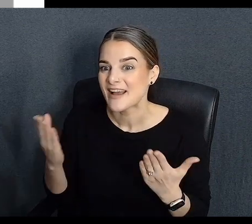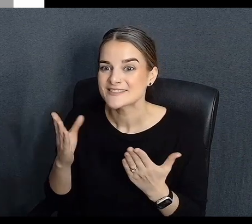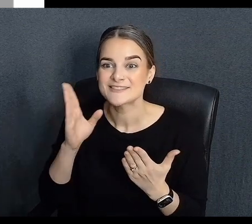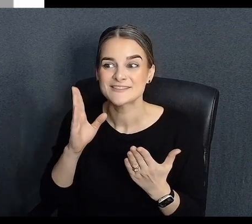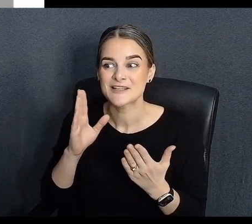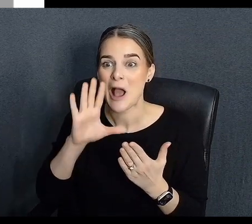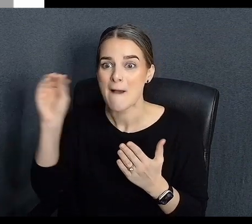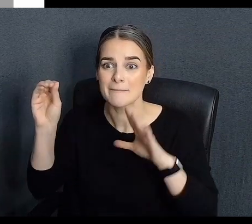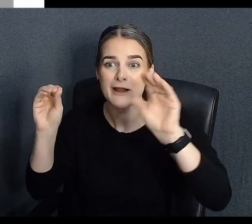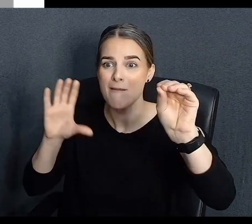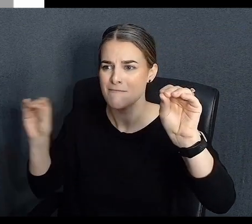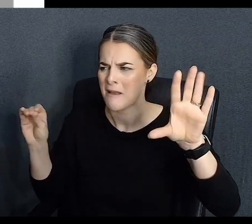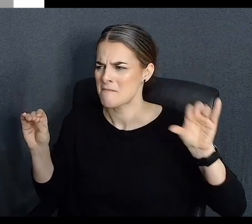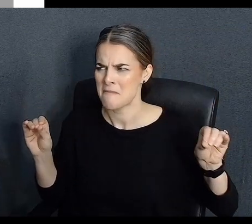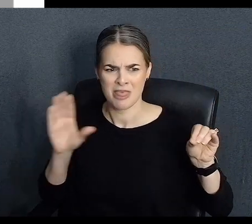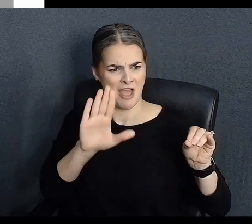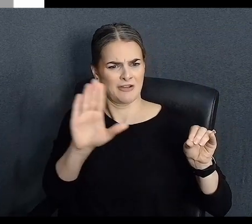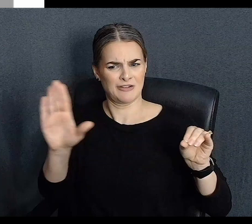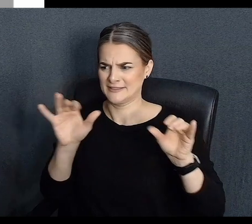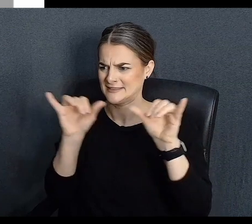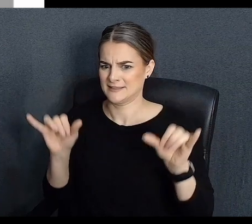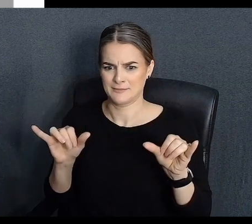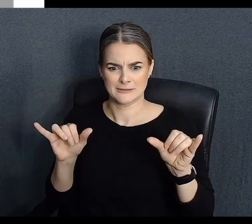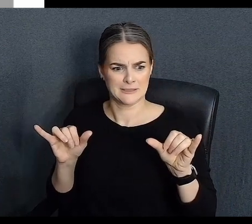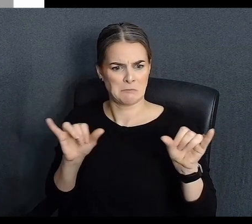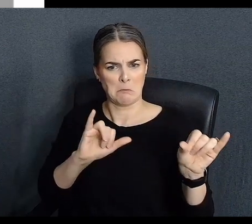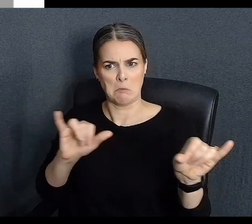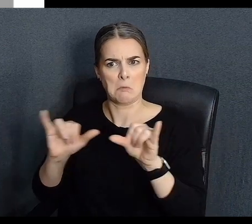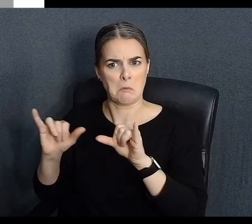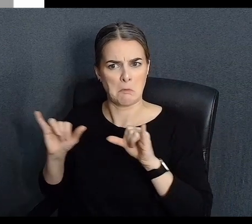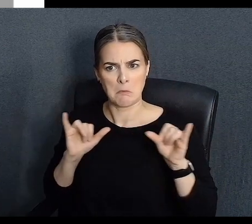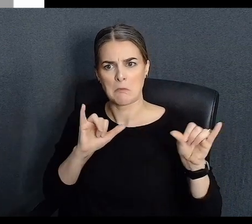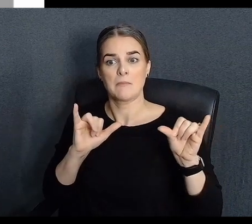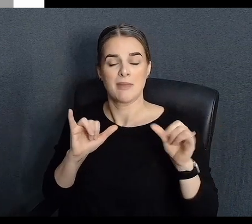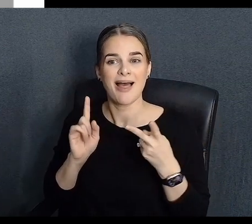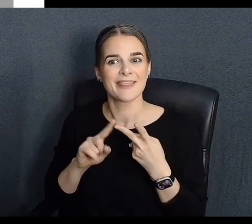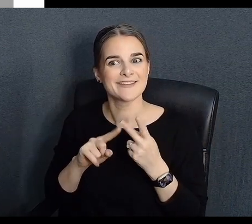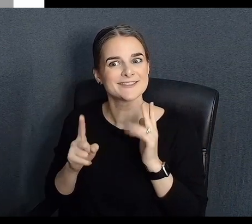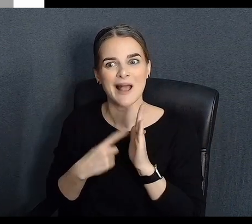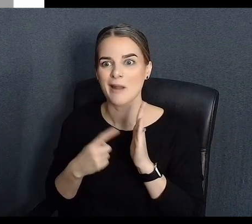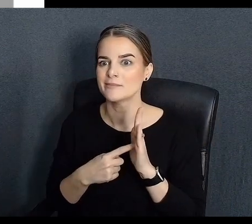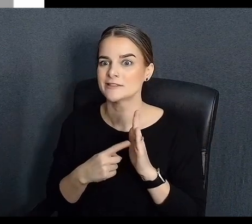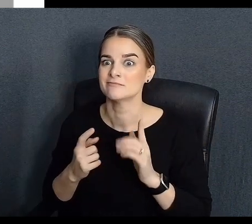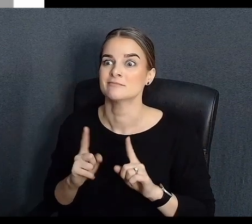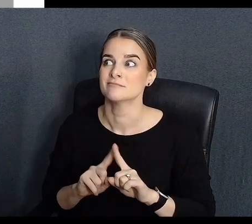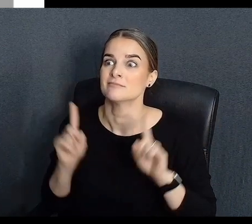Some are going to offer more specialized systems. And so we might have to determine how many trials,